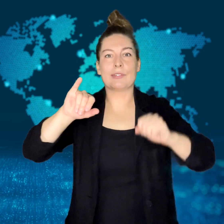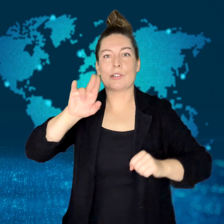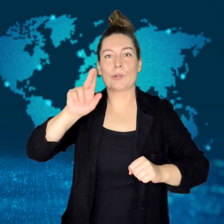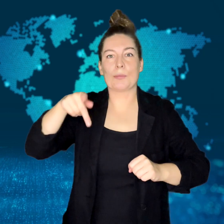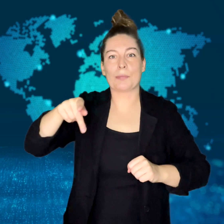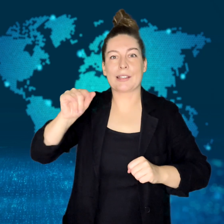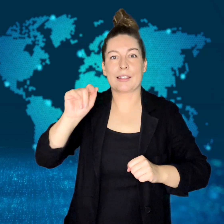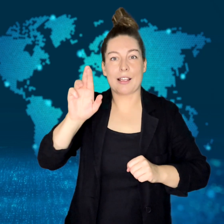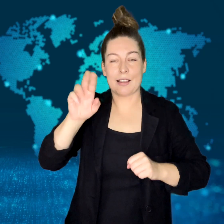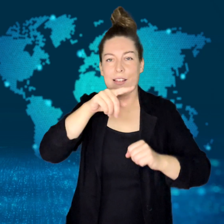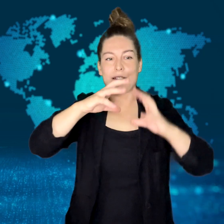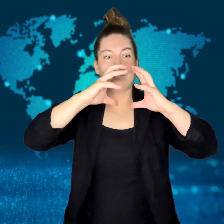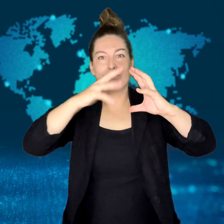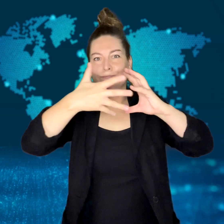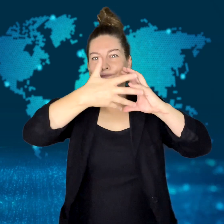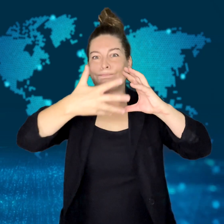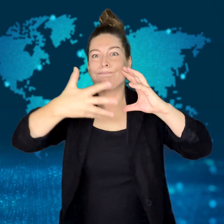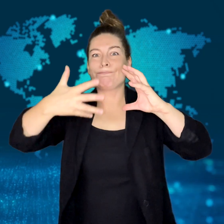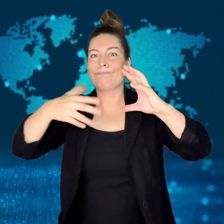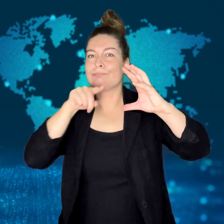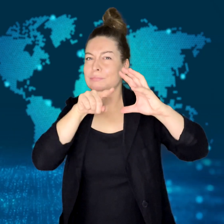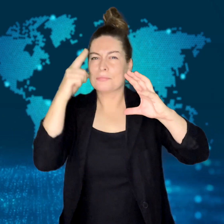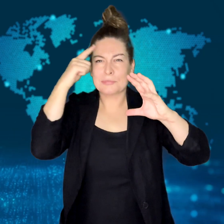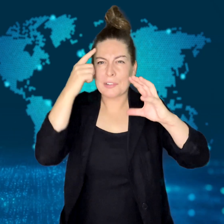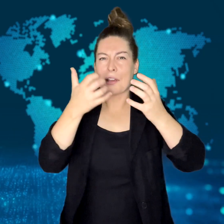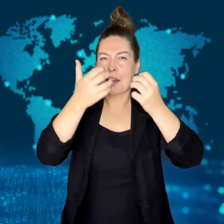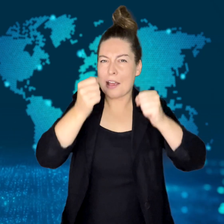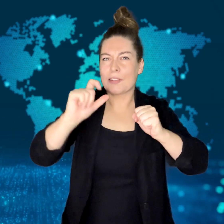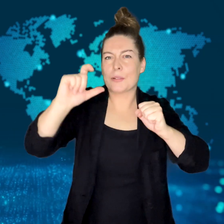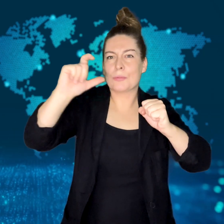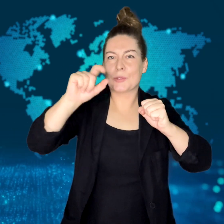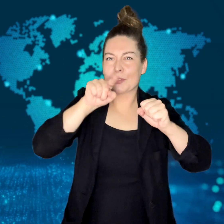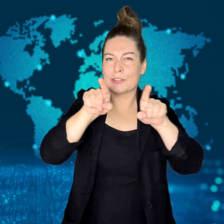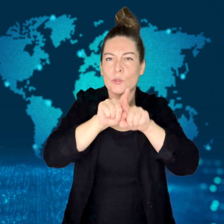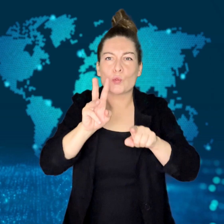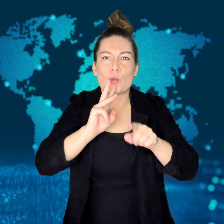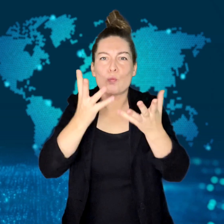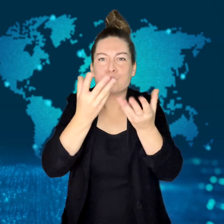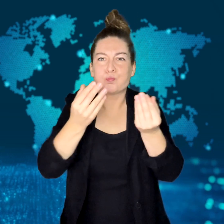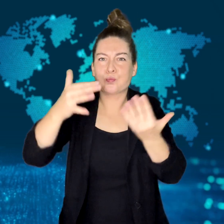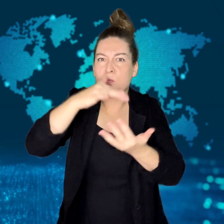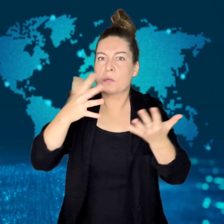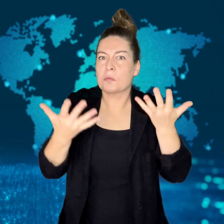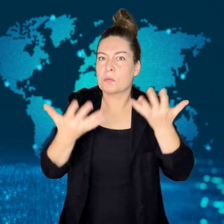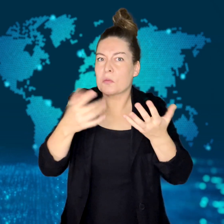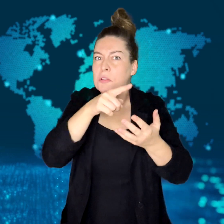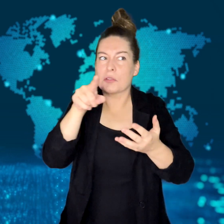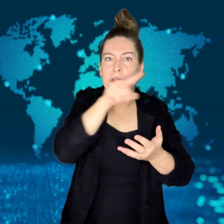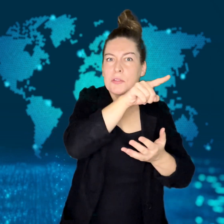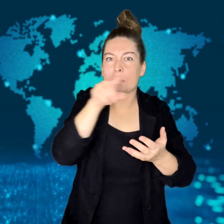Jupiter’s watery moon Europa will be targeted since